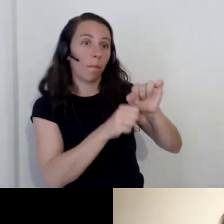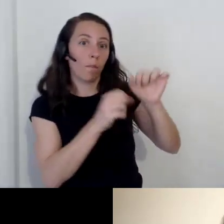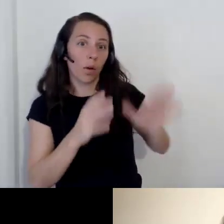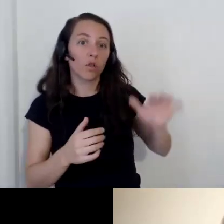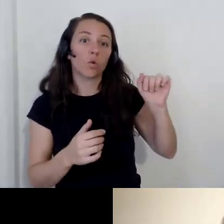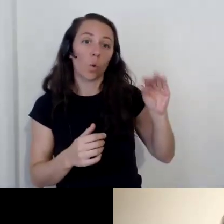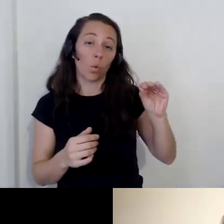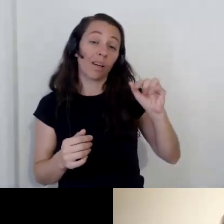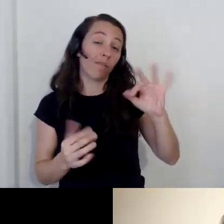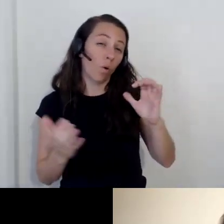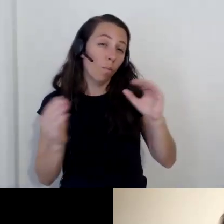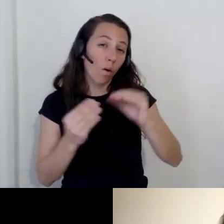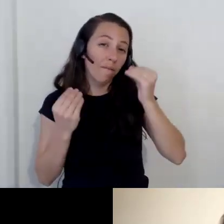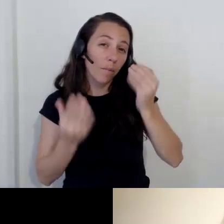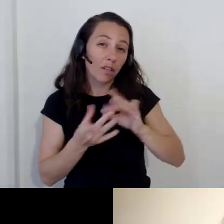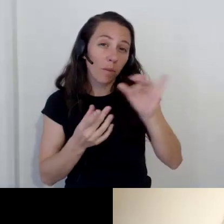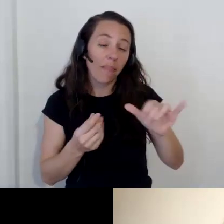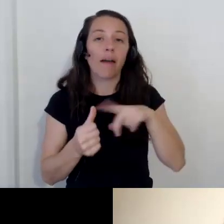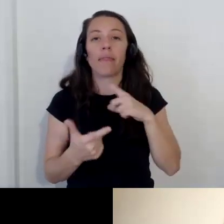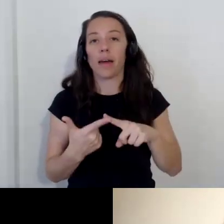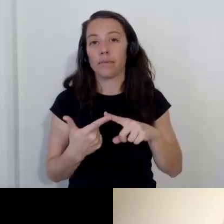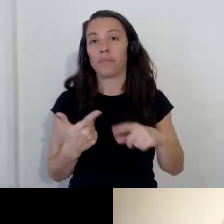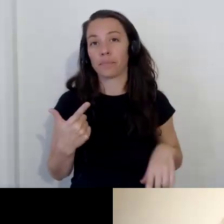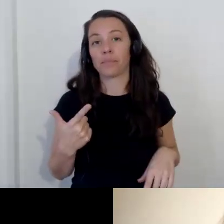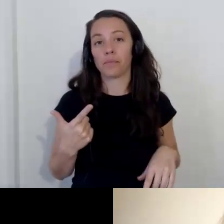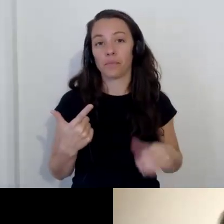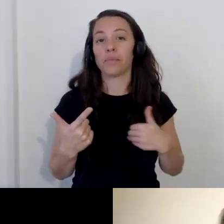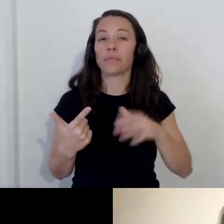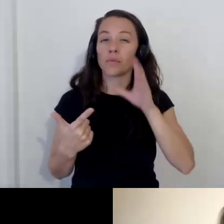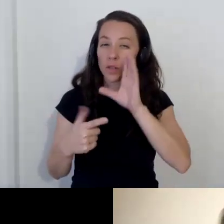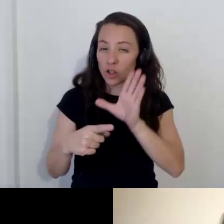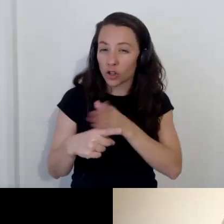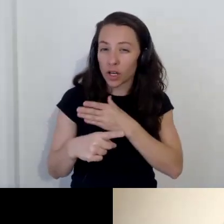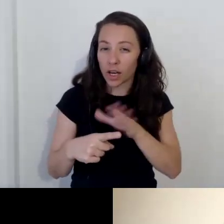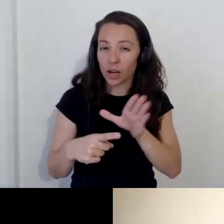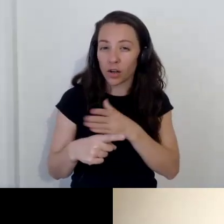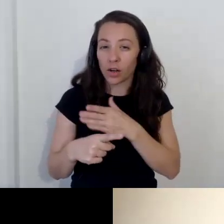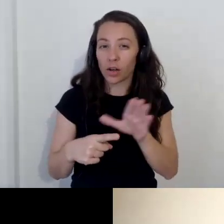For more information, I'll share is it possible after this I'll share an email address?